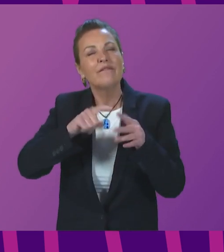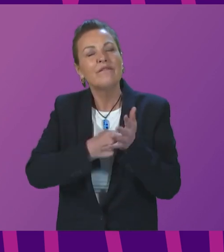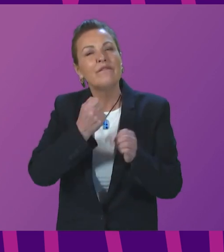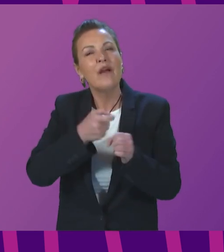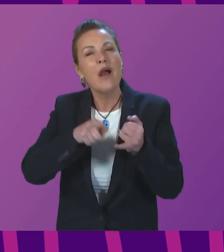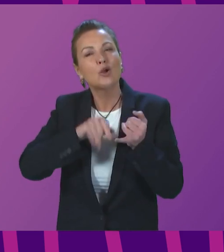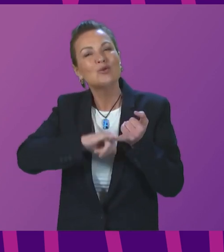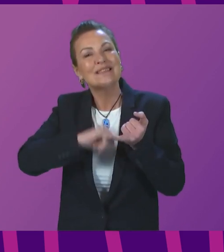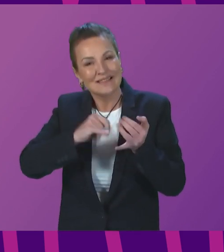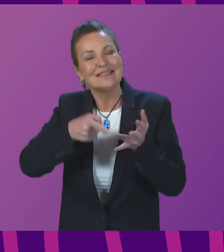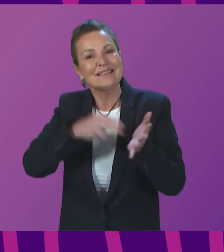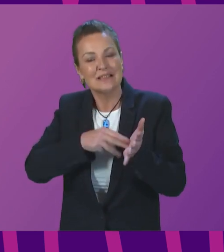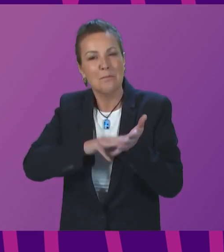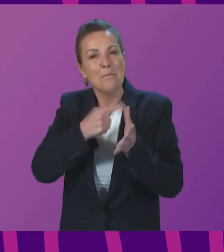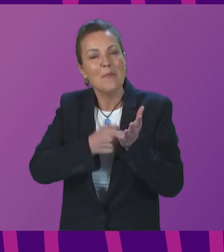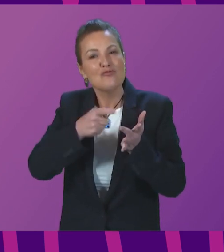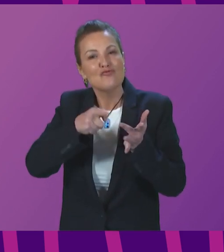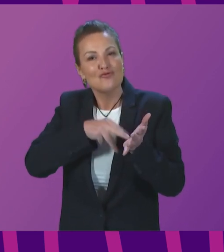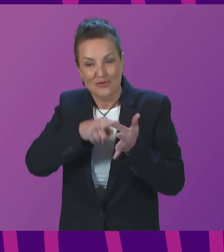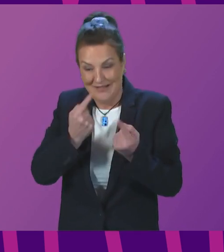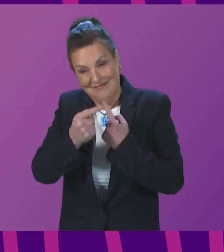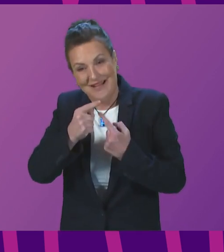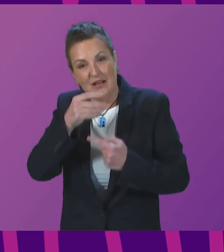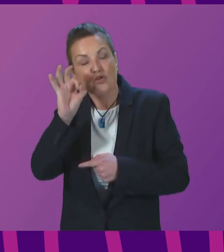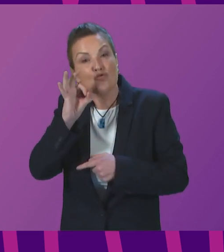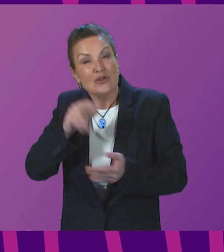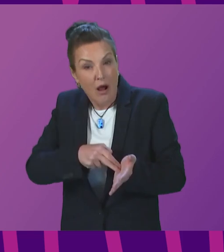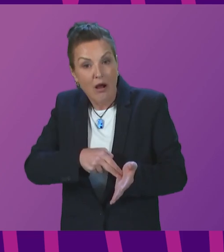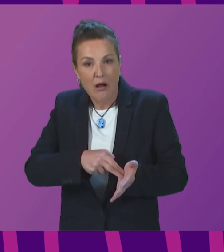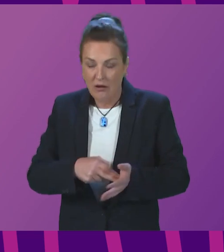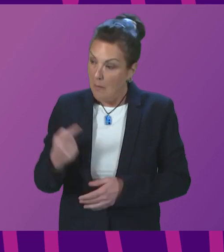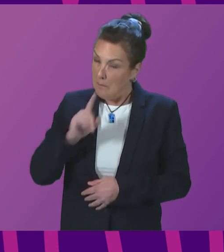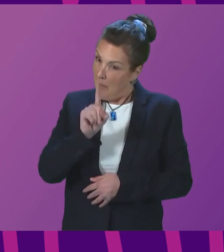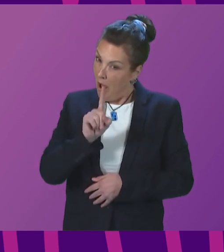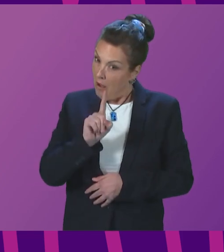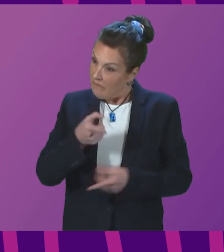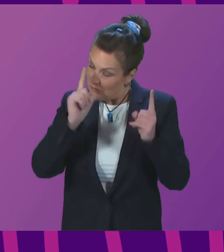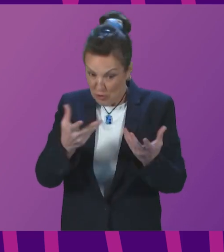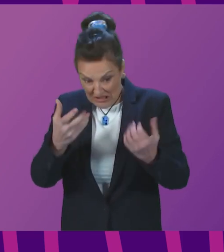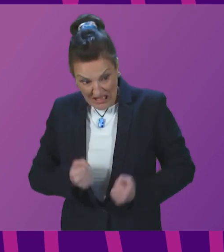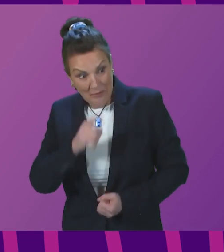Does the First Minister accept that she has made the yard iconic for all the wrong reasons?